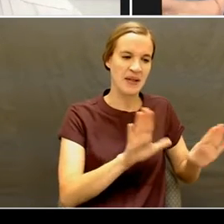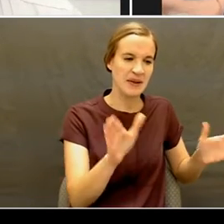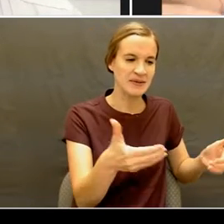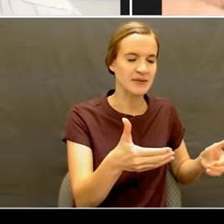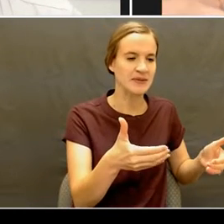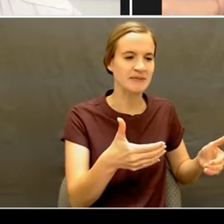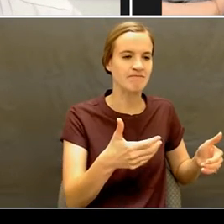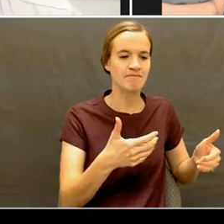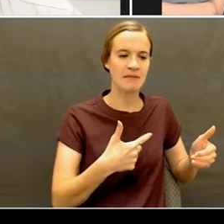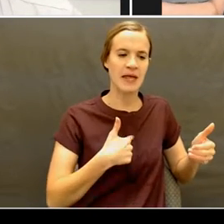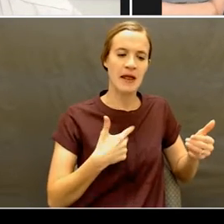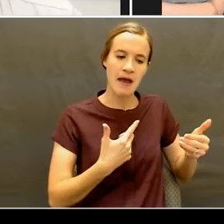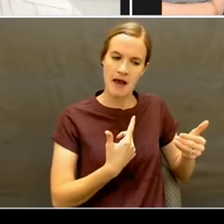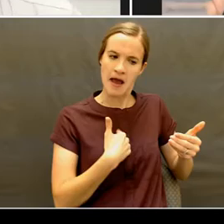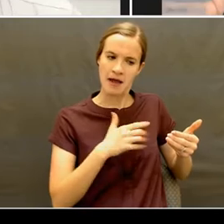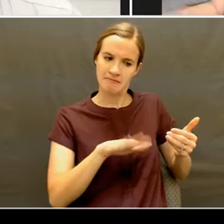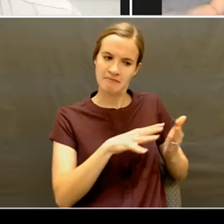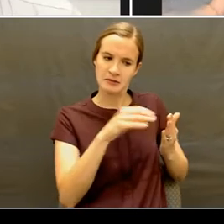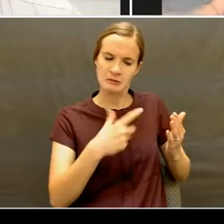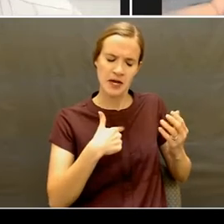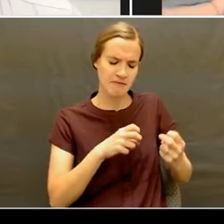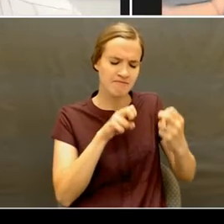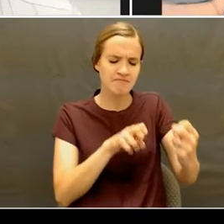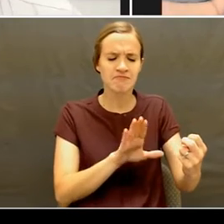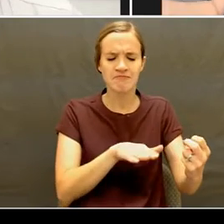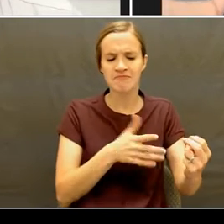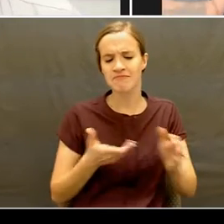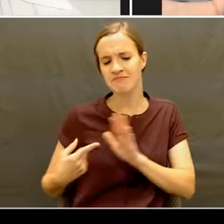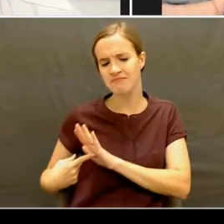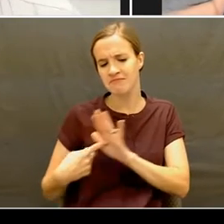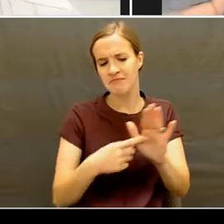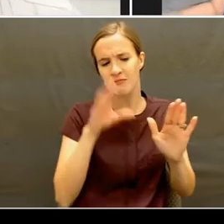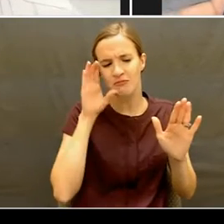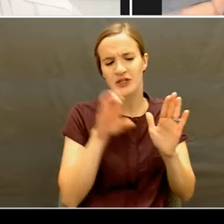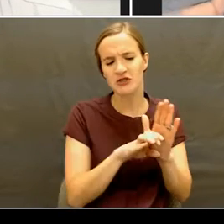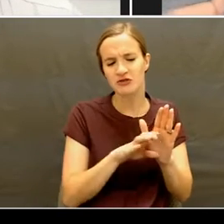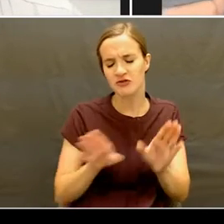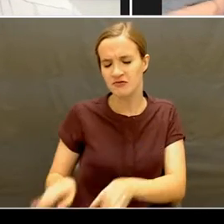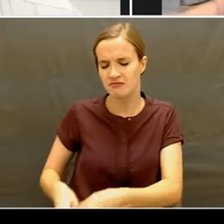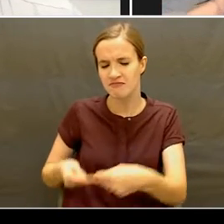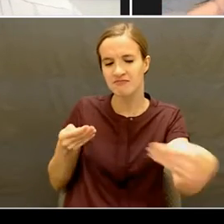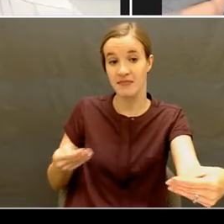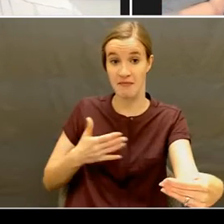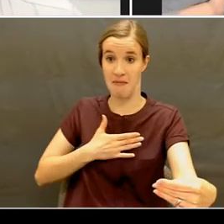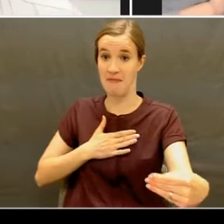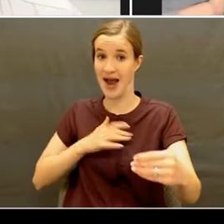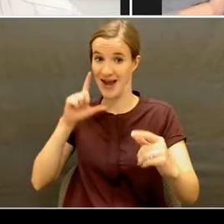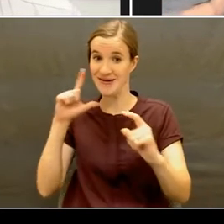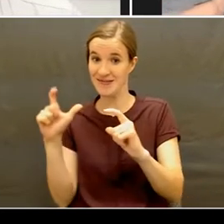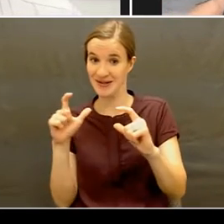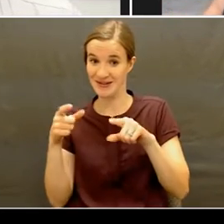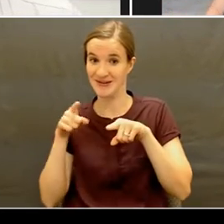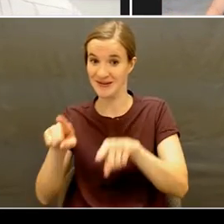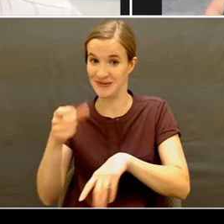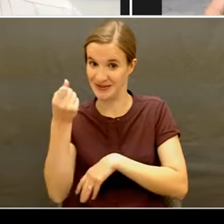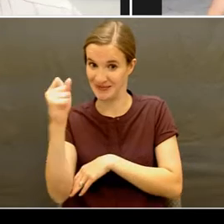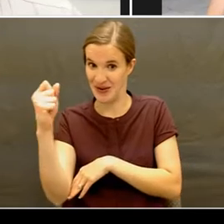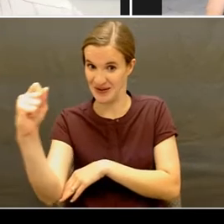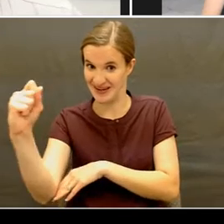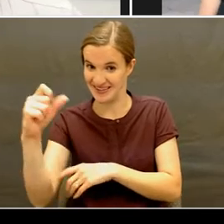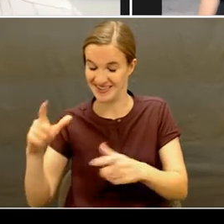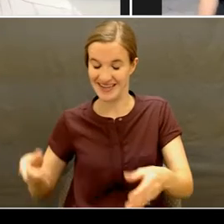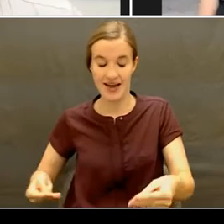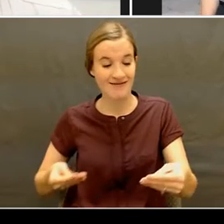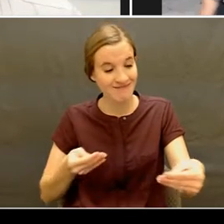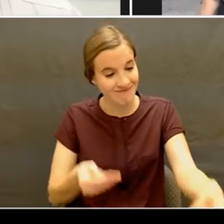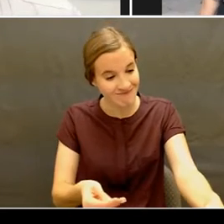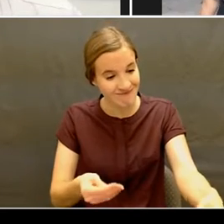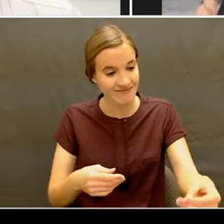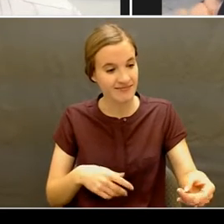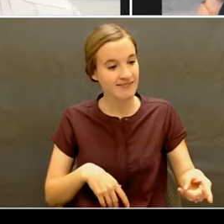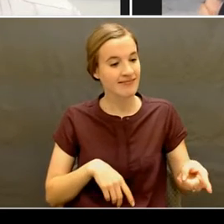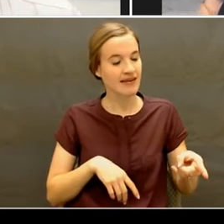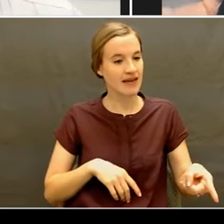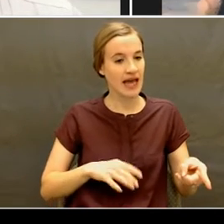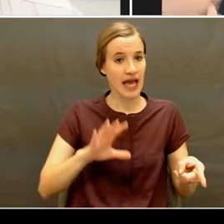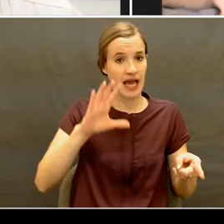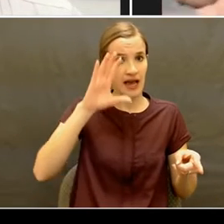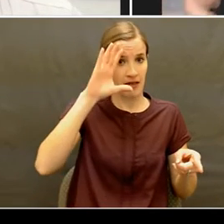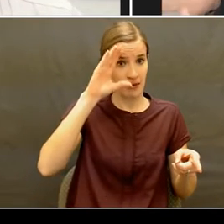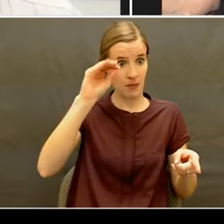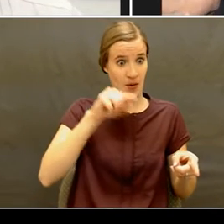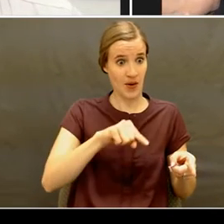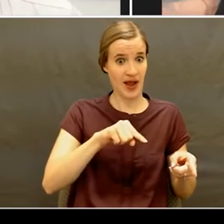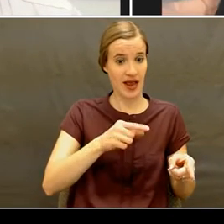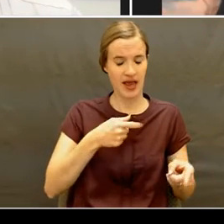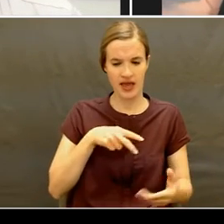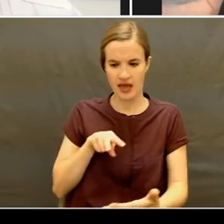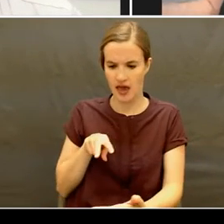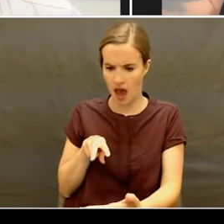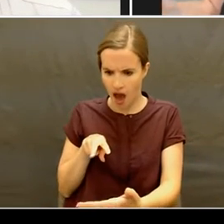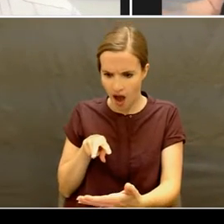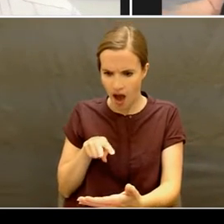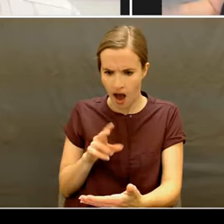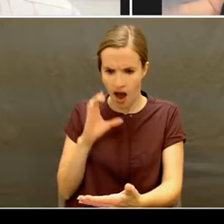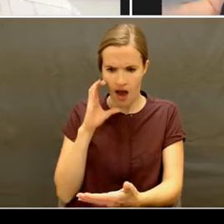first page it had, it was from a San Francisco demonstration with Adapt. And he sees a picture